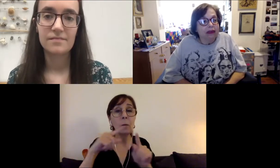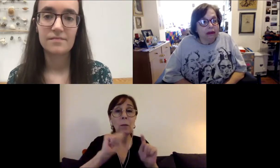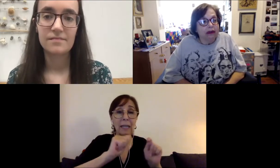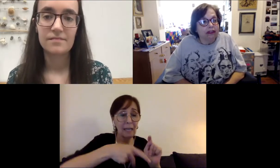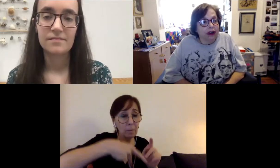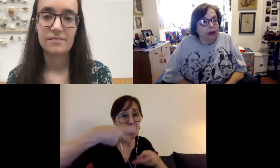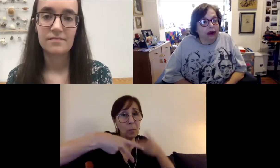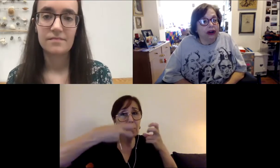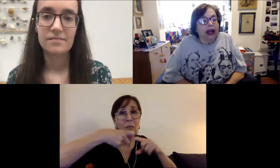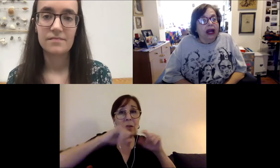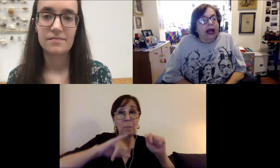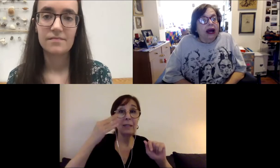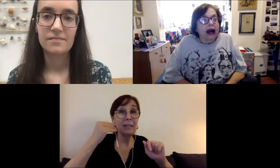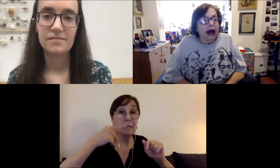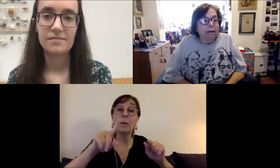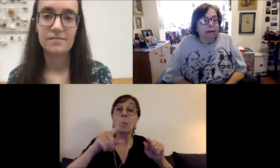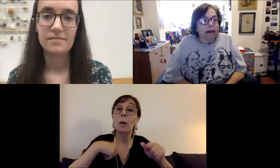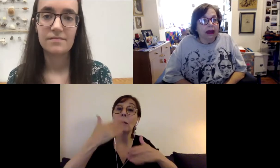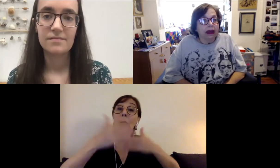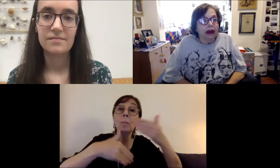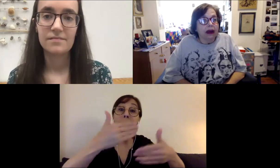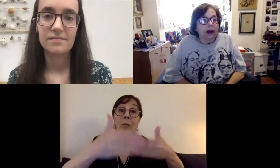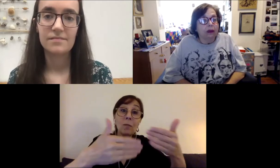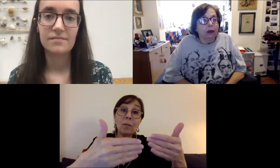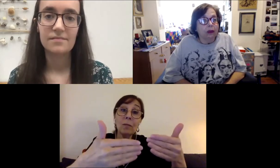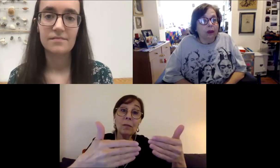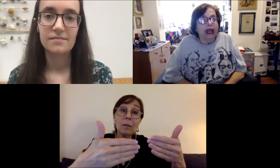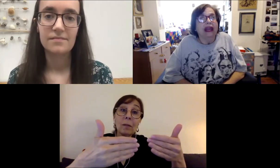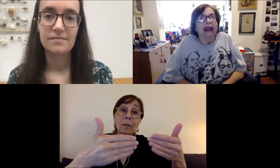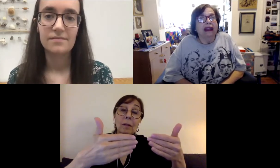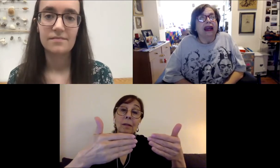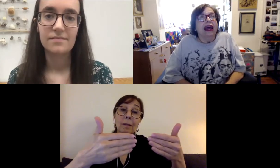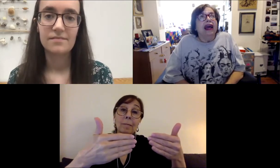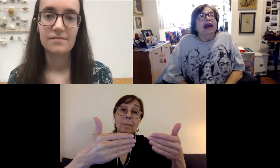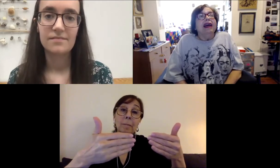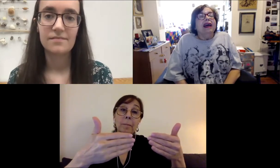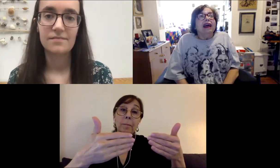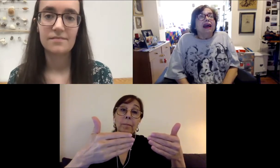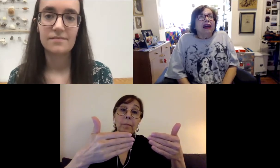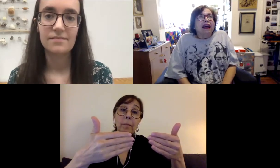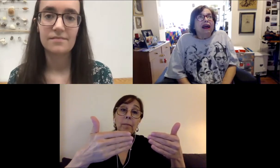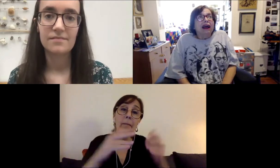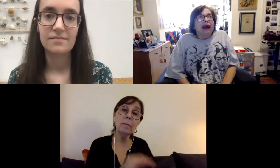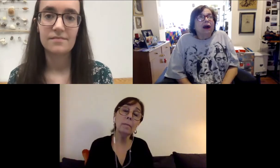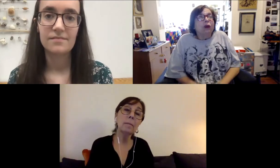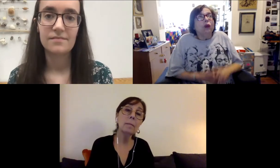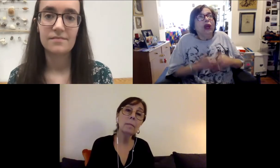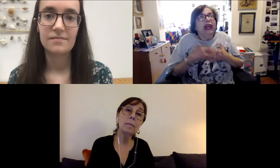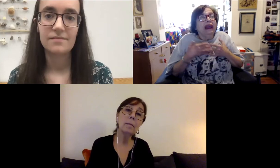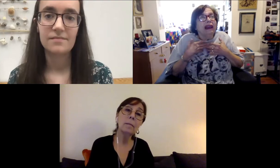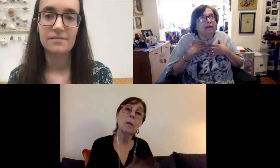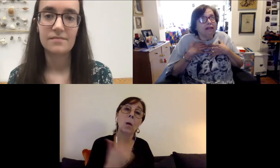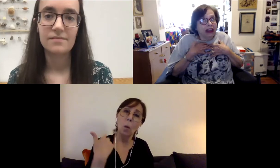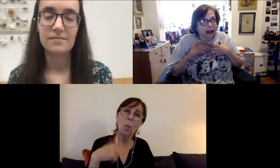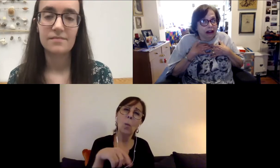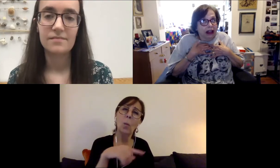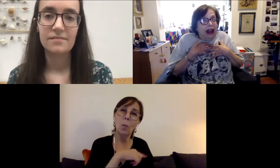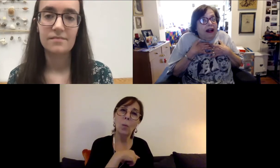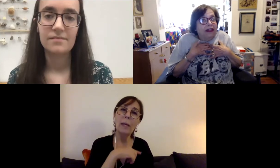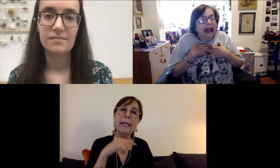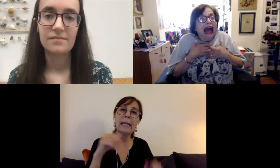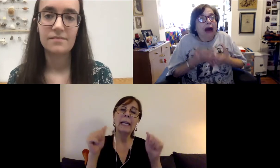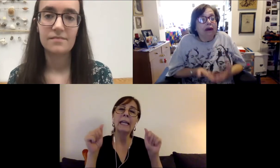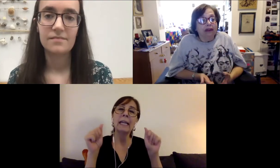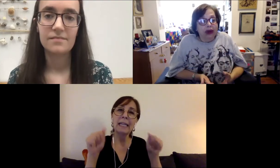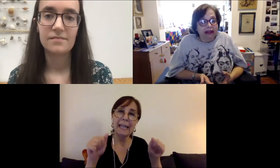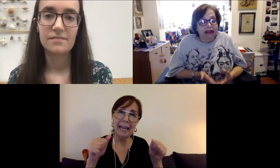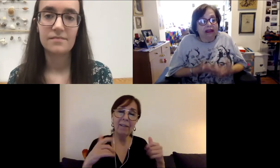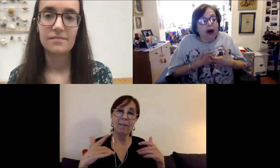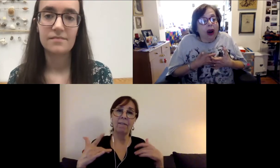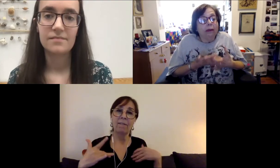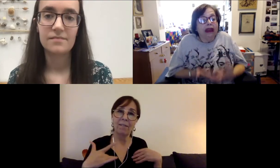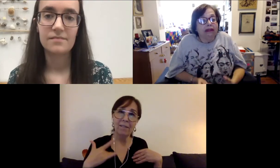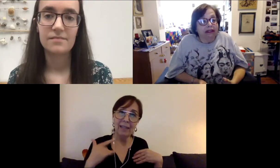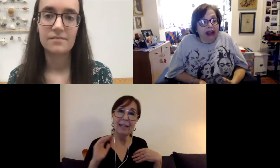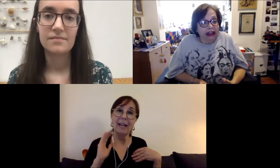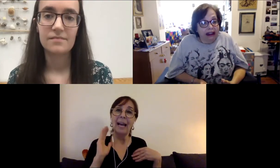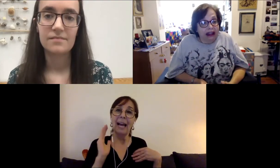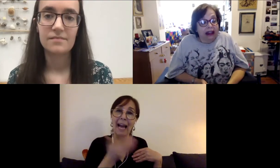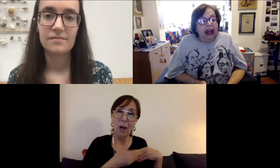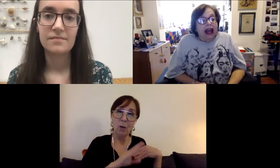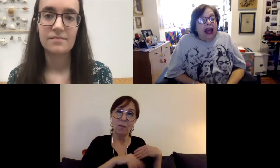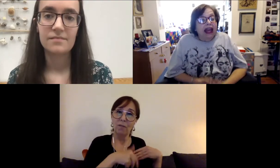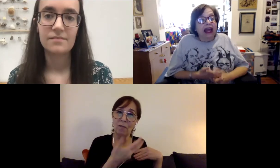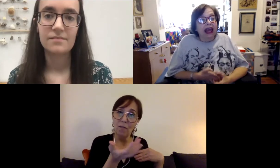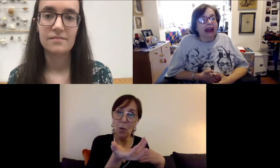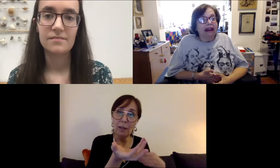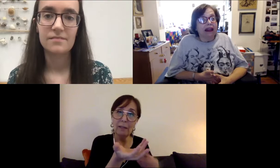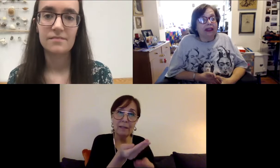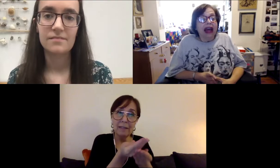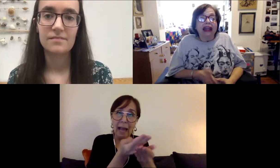move forward we can we can feel that our voices are being reflected and that each